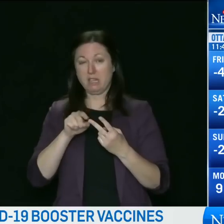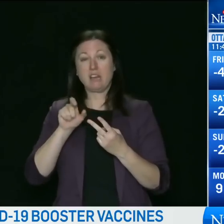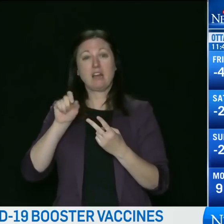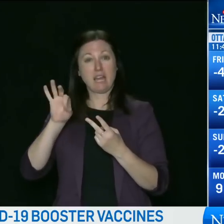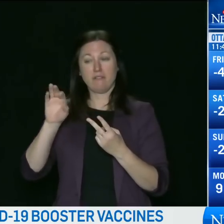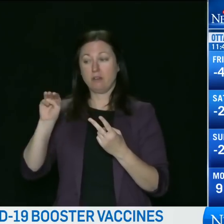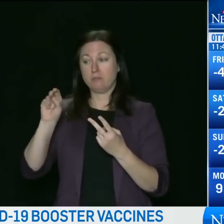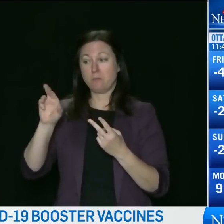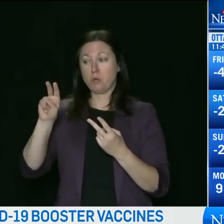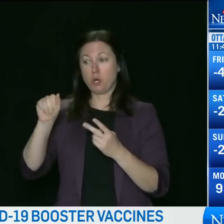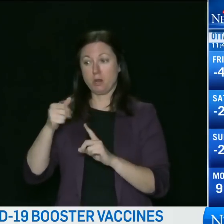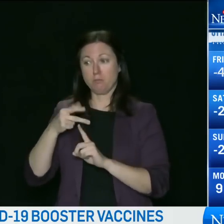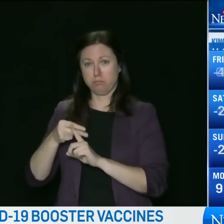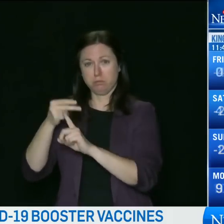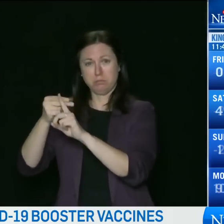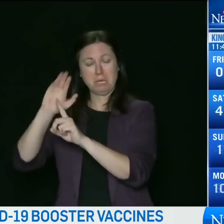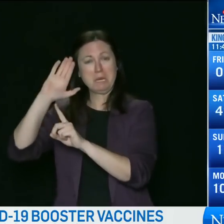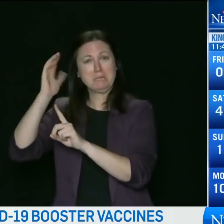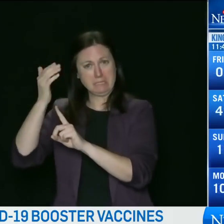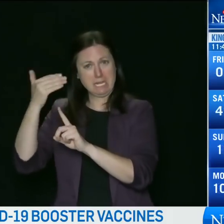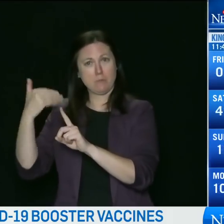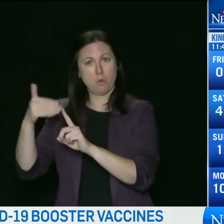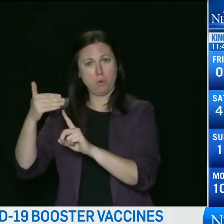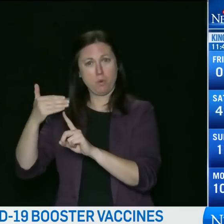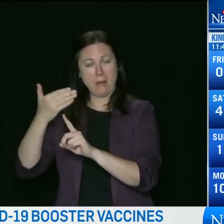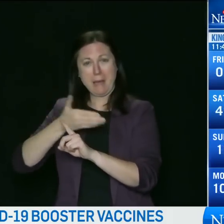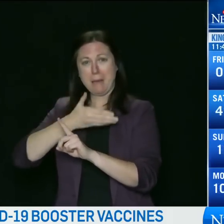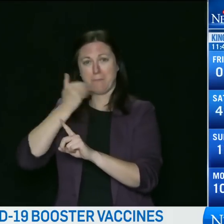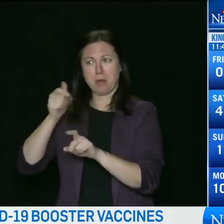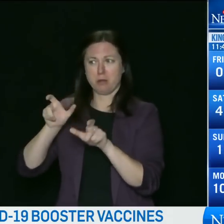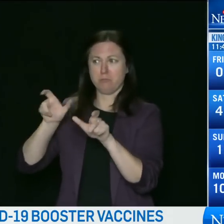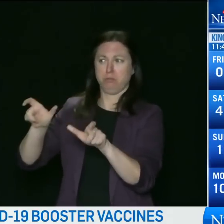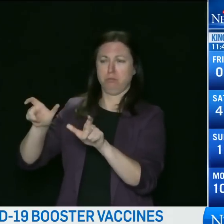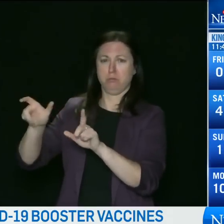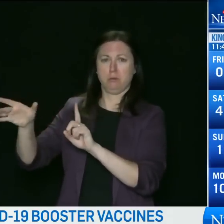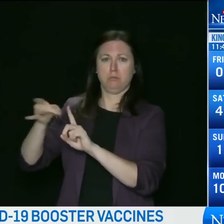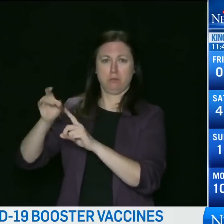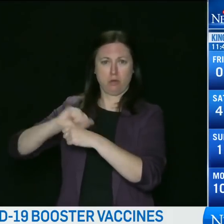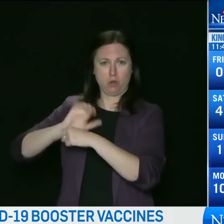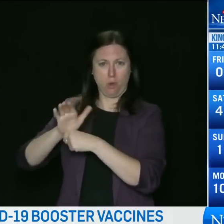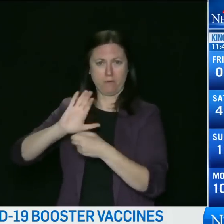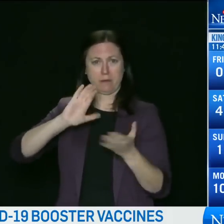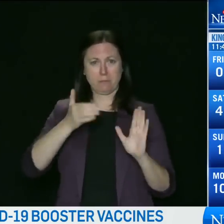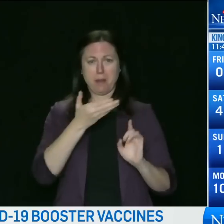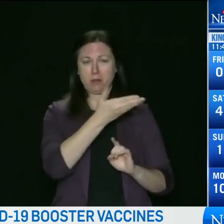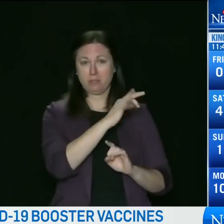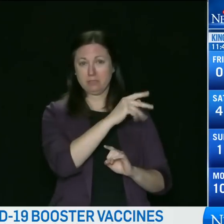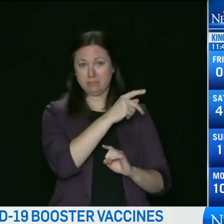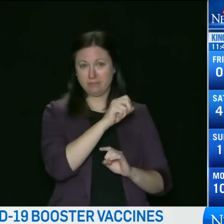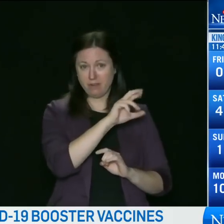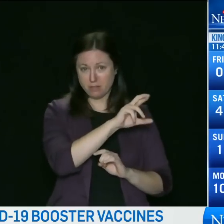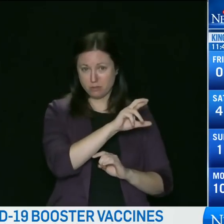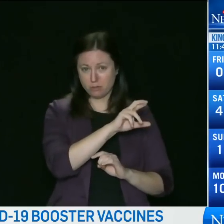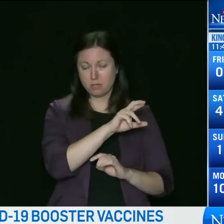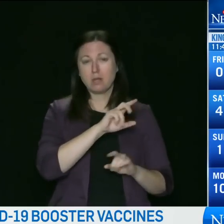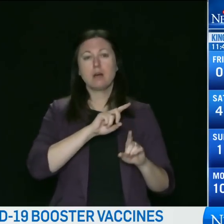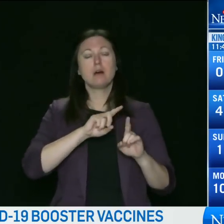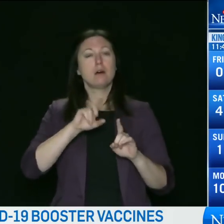REAL EFFECTIVENESS OF MODERNA MIGHT EVEN BE HIGHER AS COMPARED